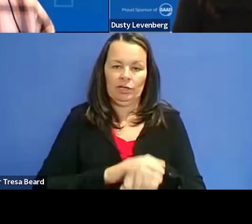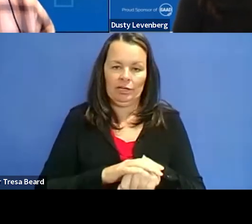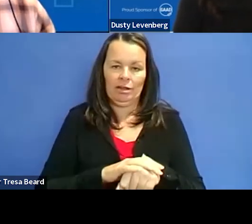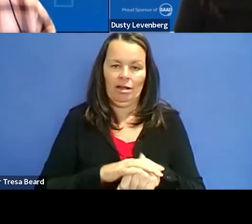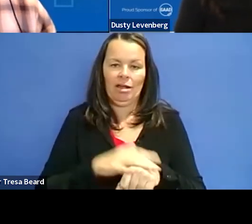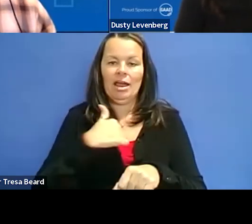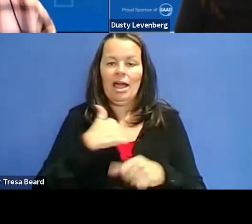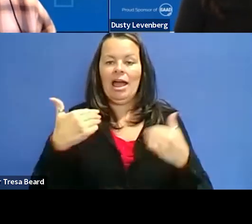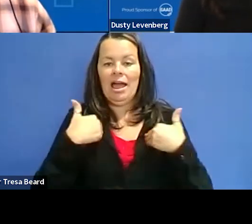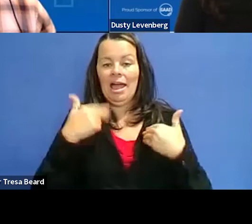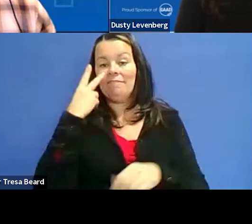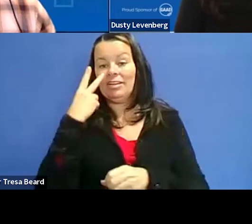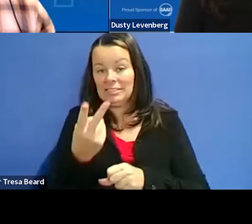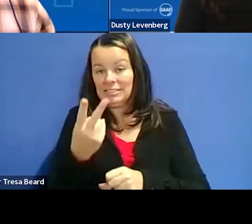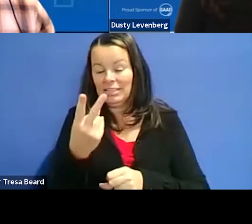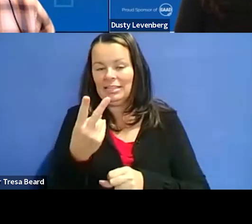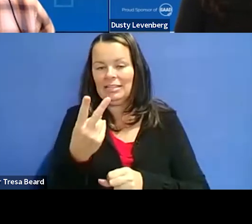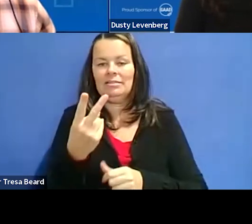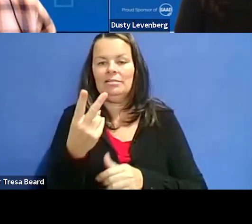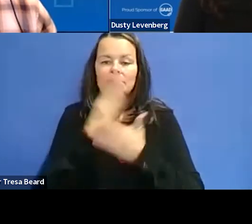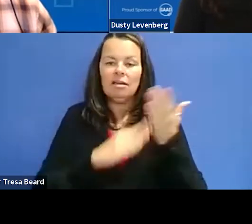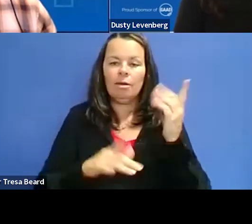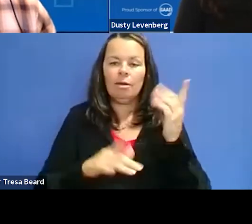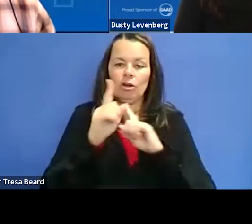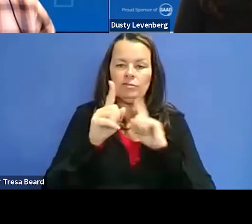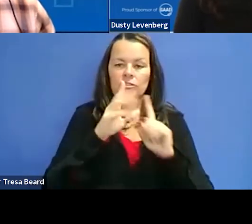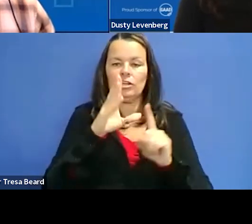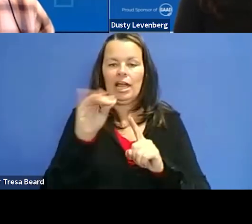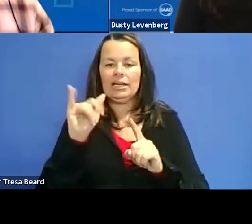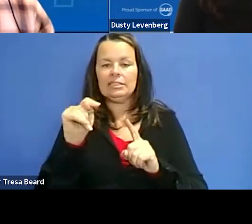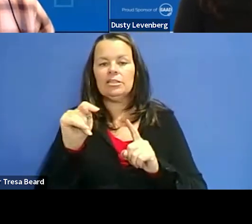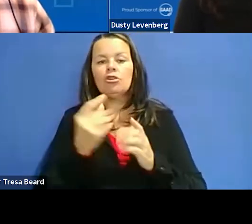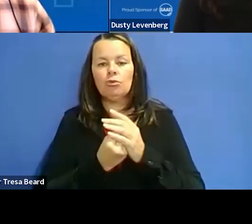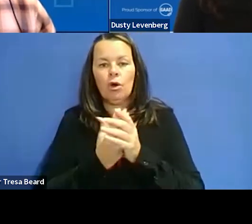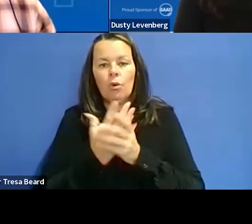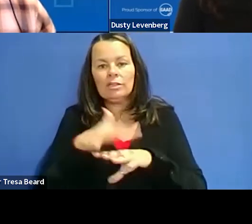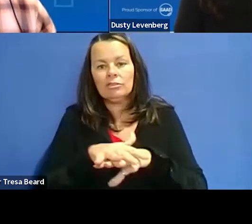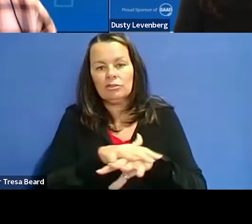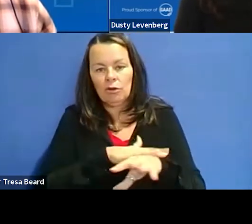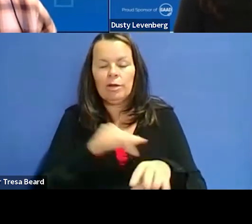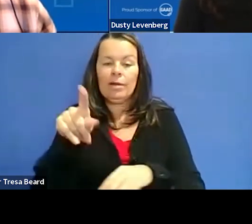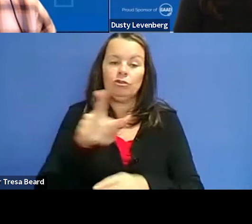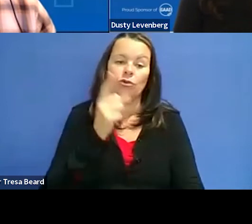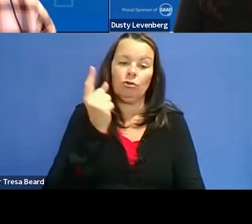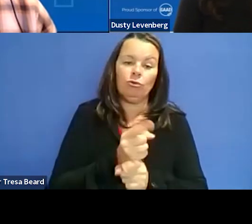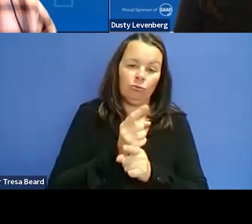You're right, Gary, it's -- audio description is very important and it's going to take education, like everything else.